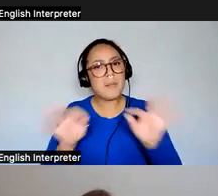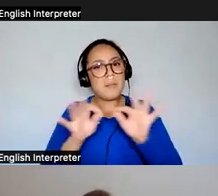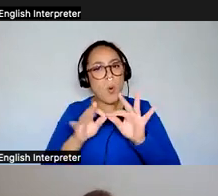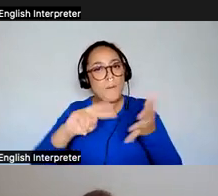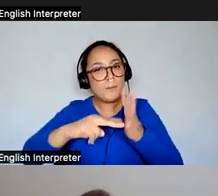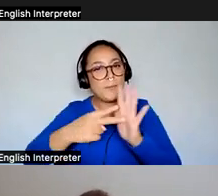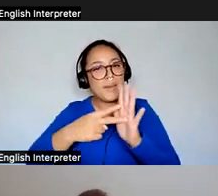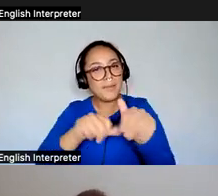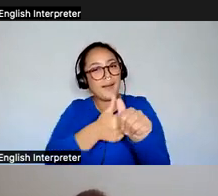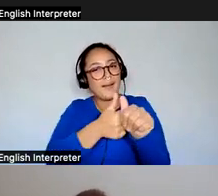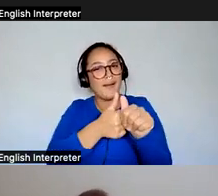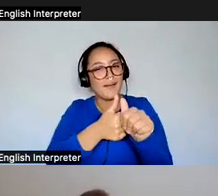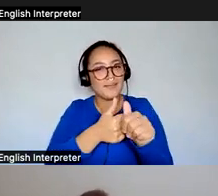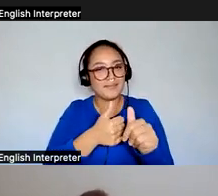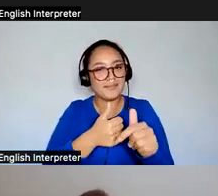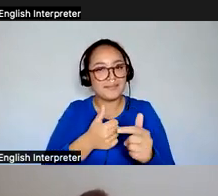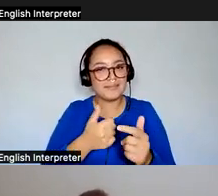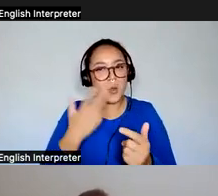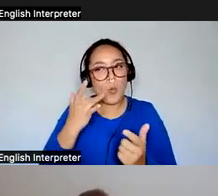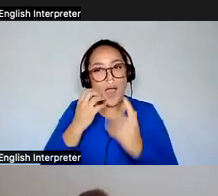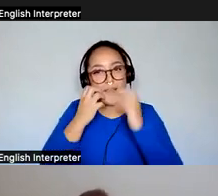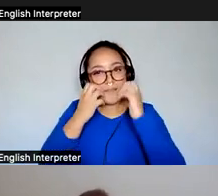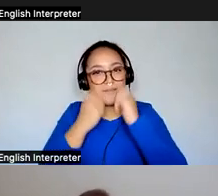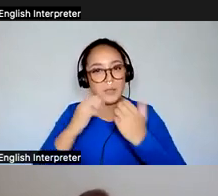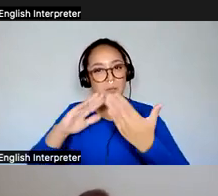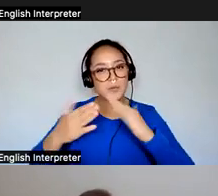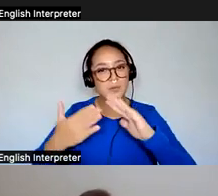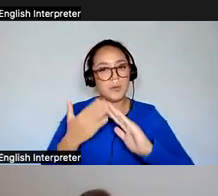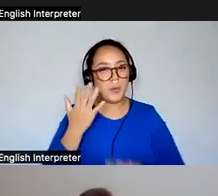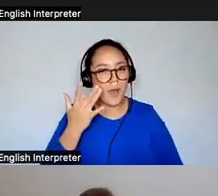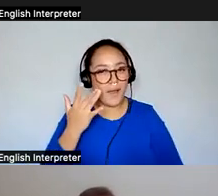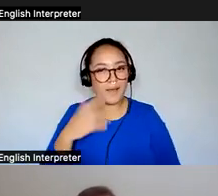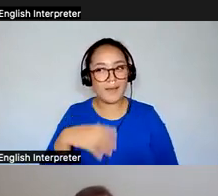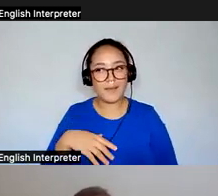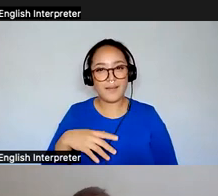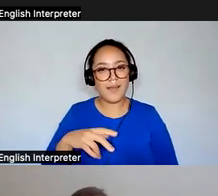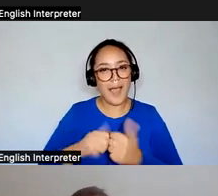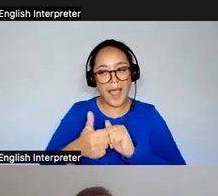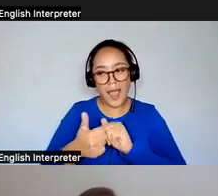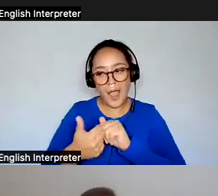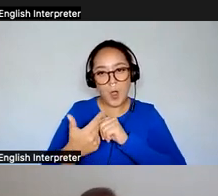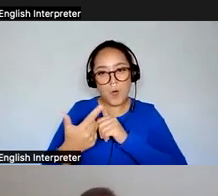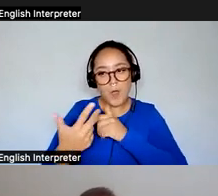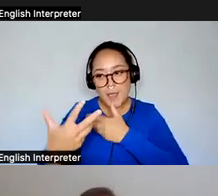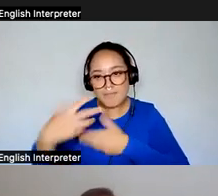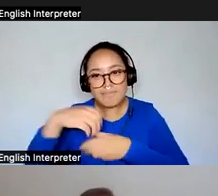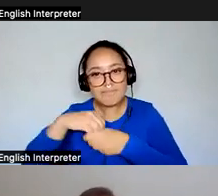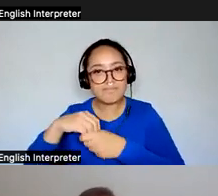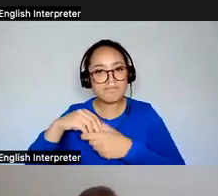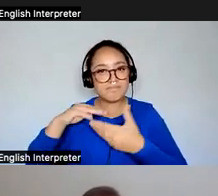in relation to that community engagement is what matters. So small scale, bigger scale.